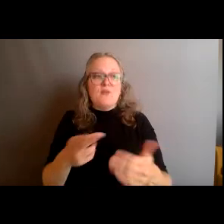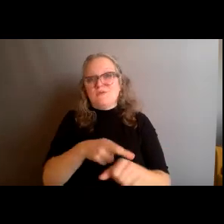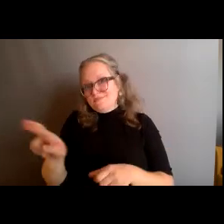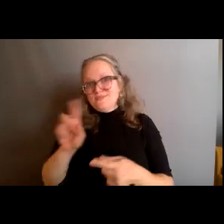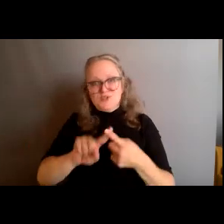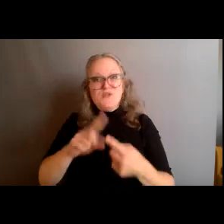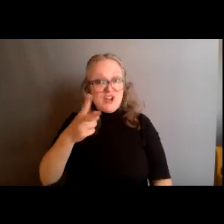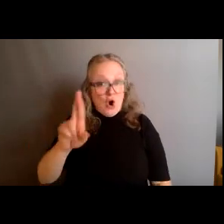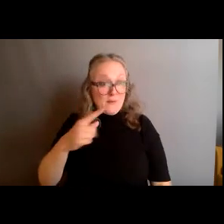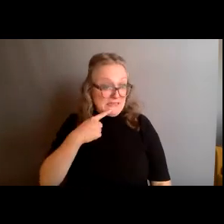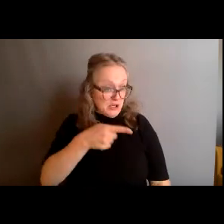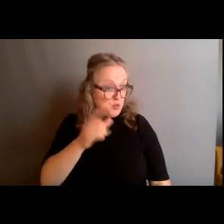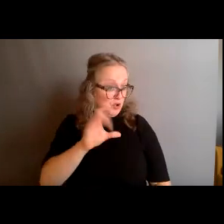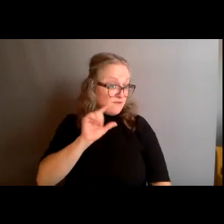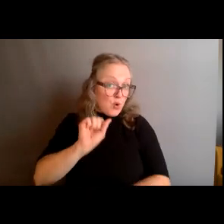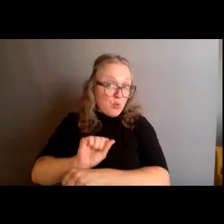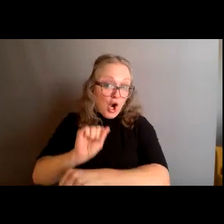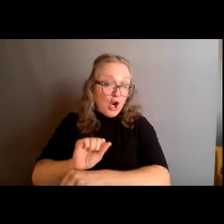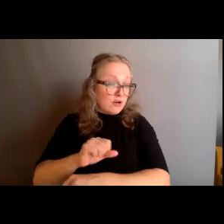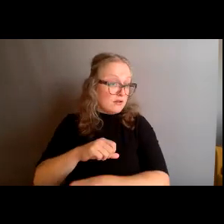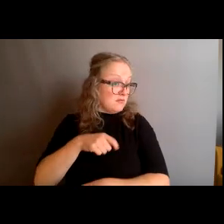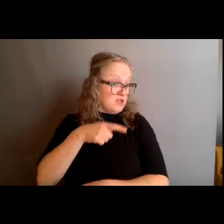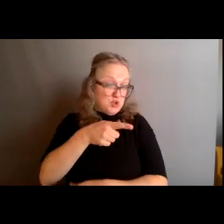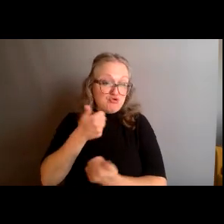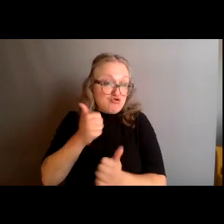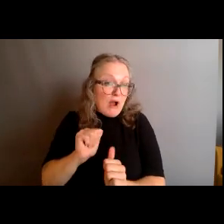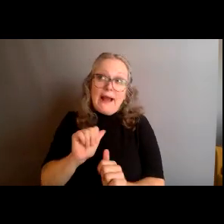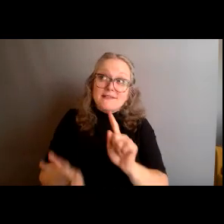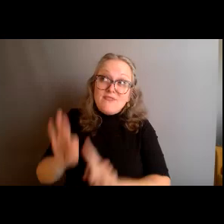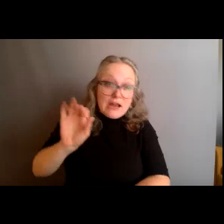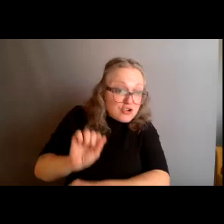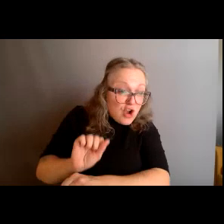Are you looking for work or are you finding trying to find a job? Are you looking for work?